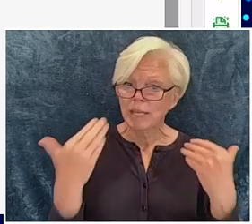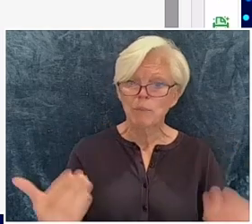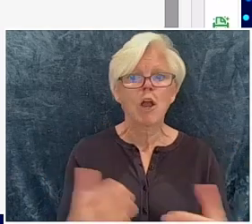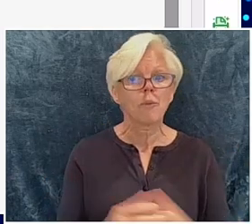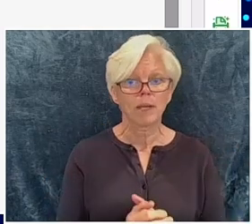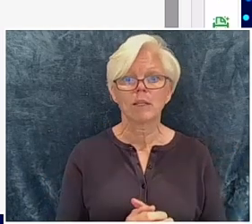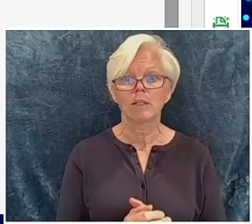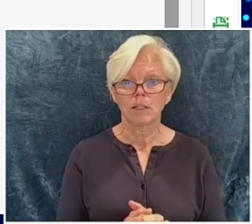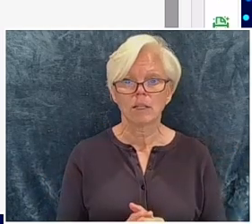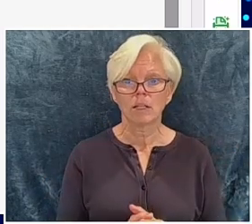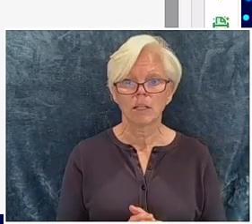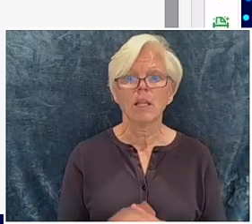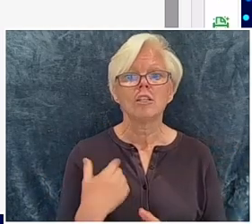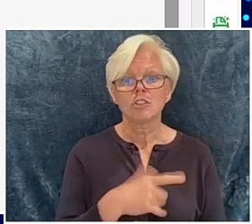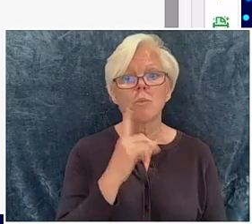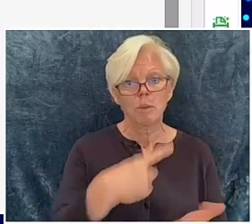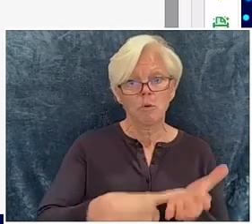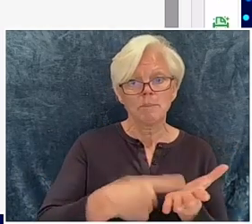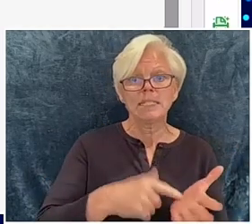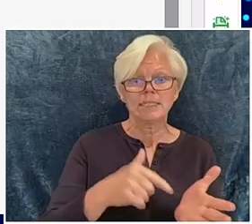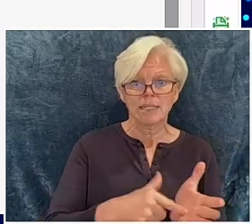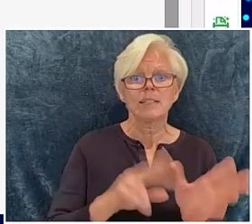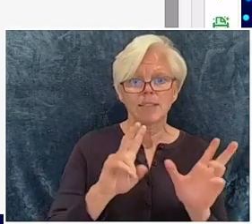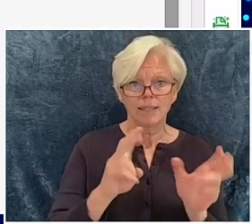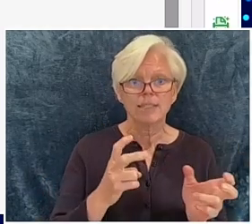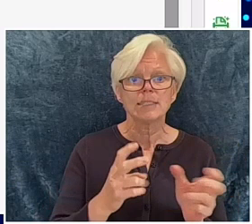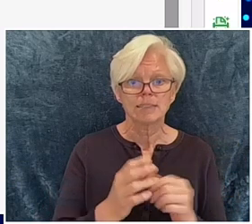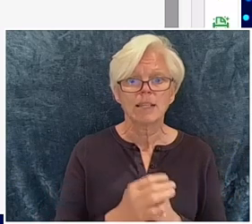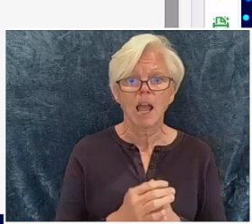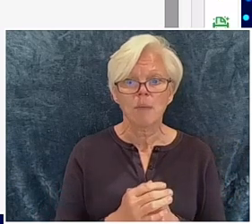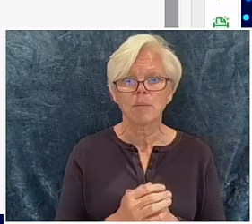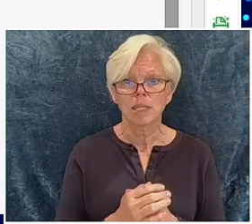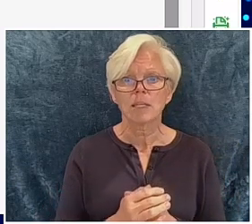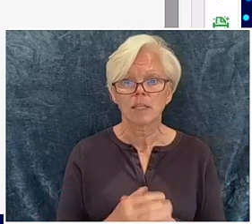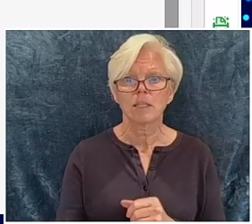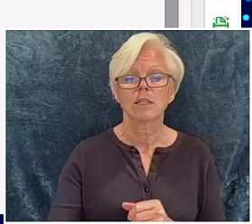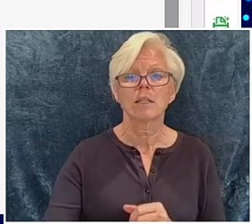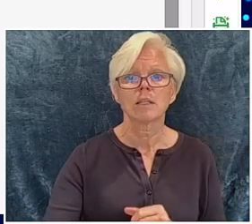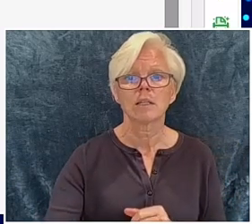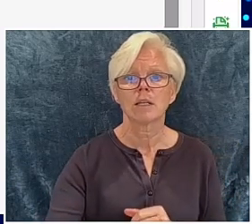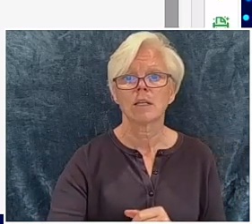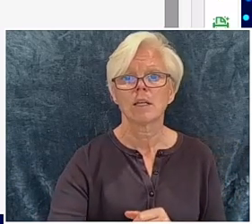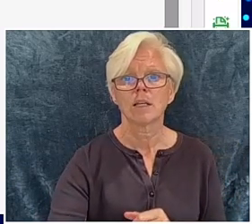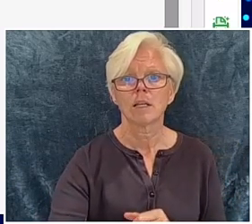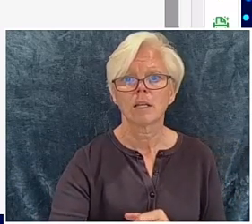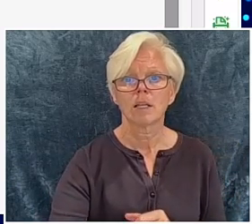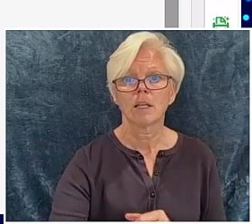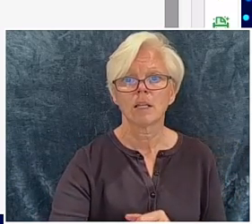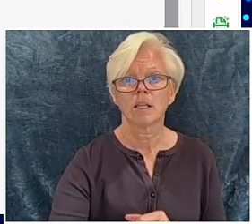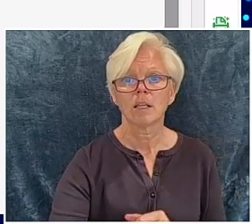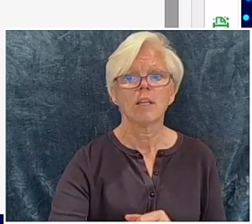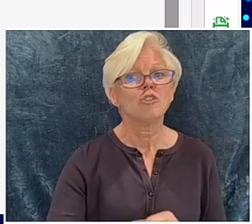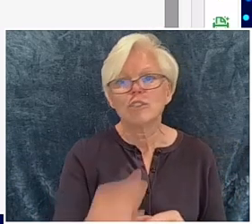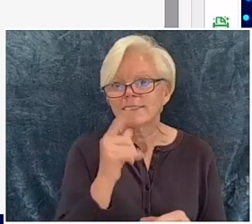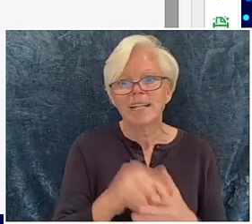we will be discussing this topic just not at this point, but that could change if